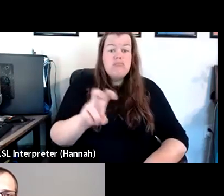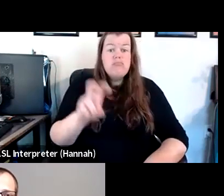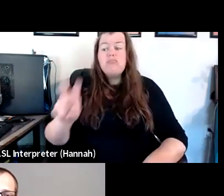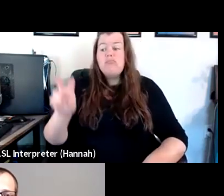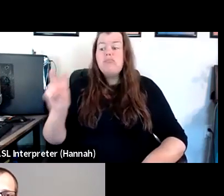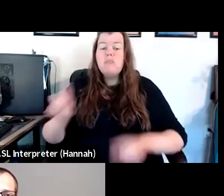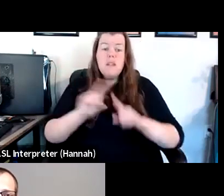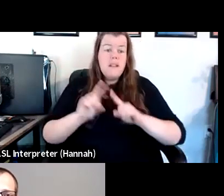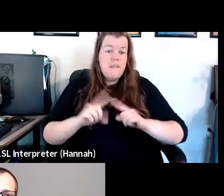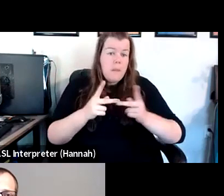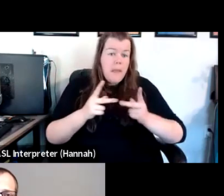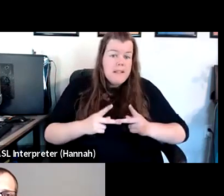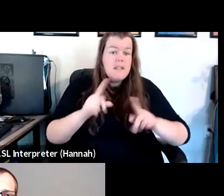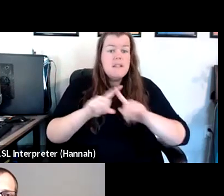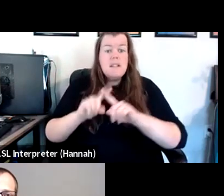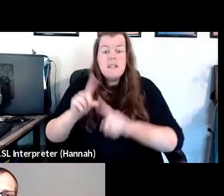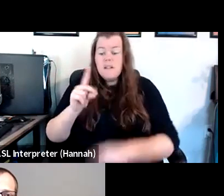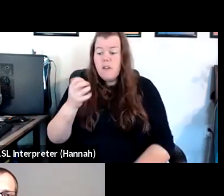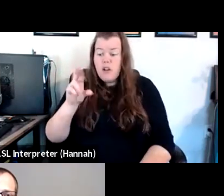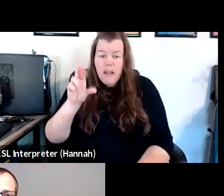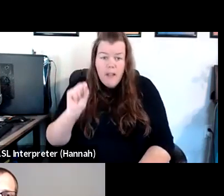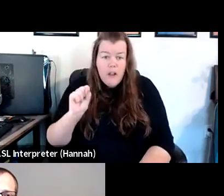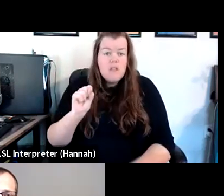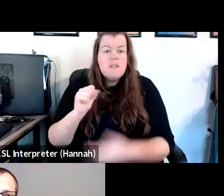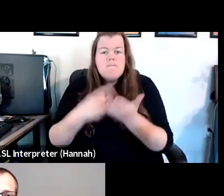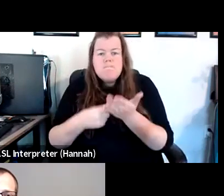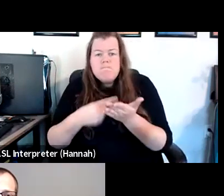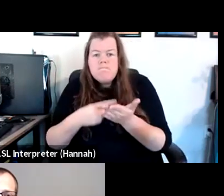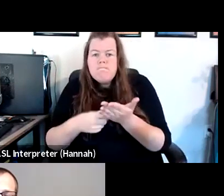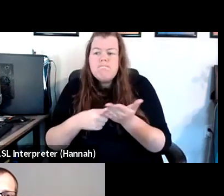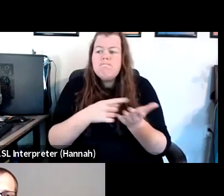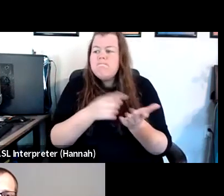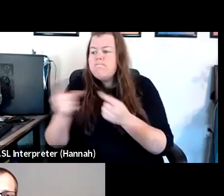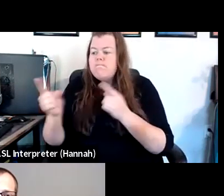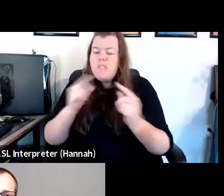vehicles, haggling with the sales guy, and feeling hangry while I was waiting for the deal to close,